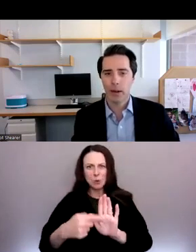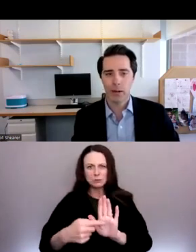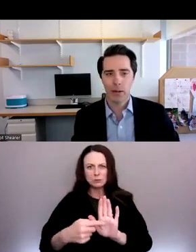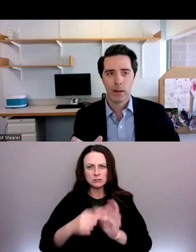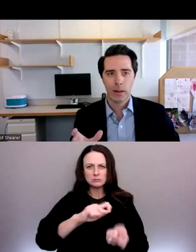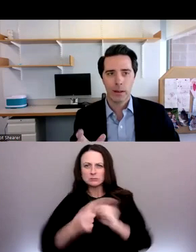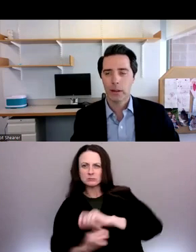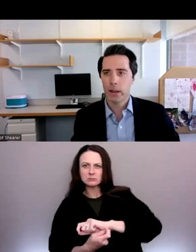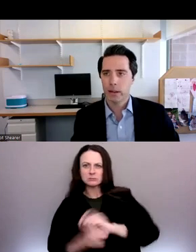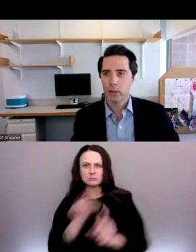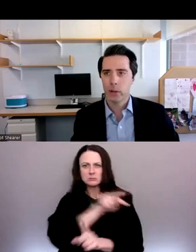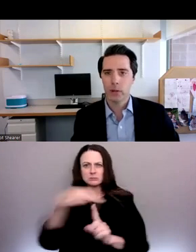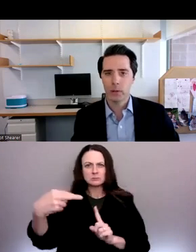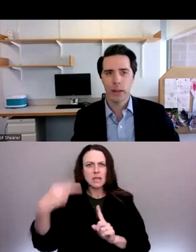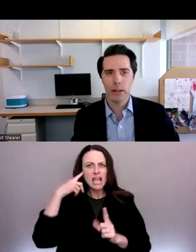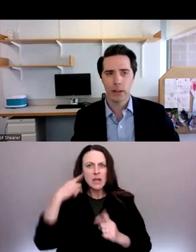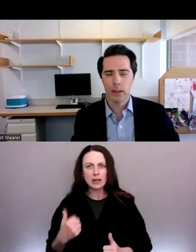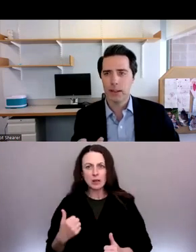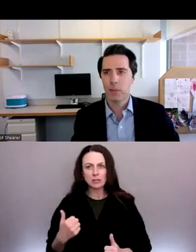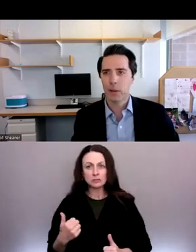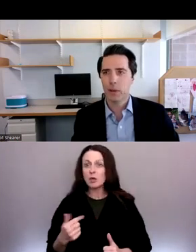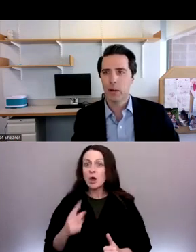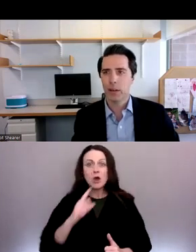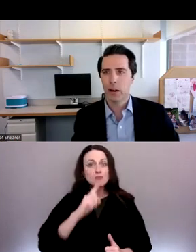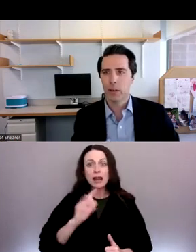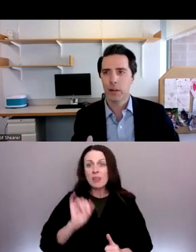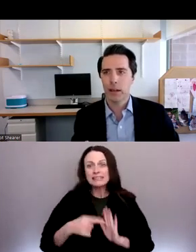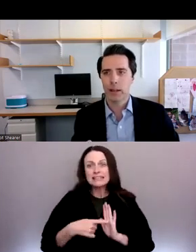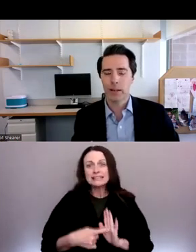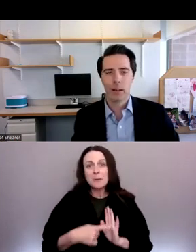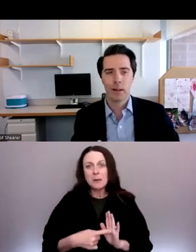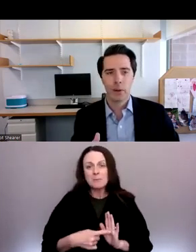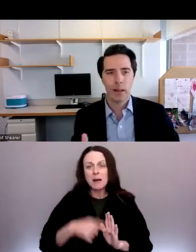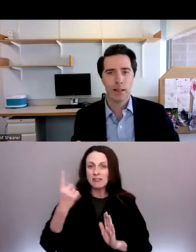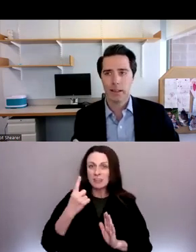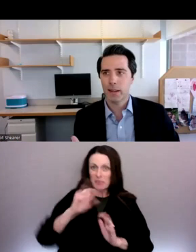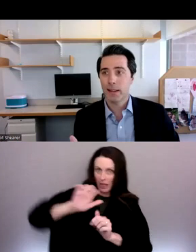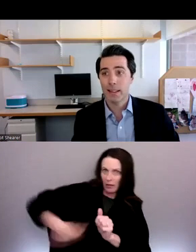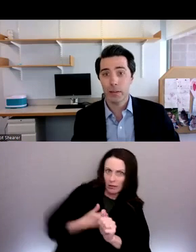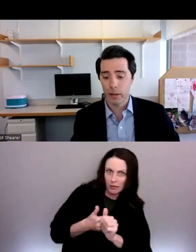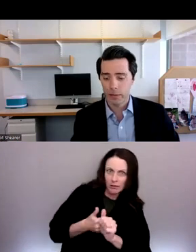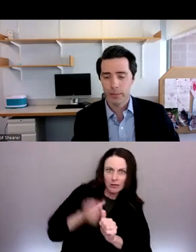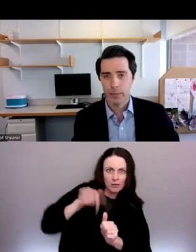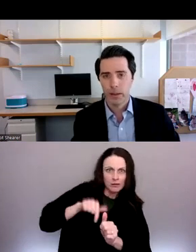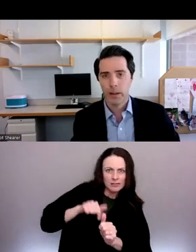about hearing loss which is really just a symptom of an underlying process